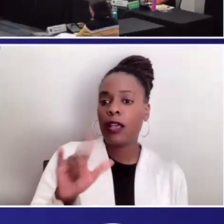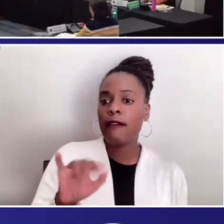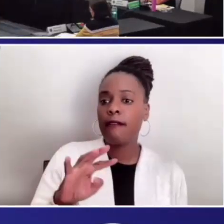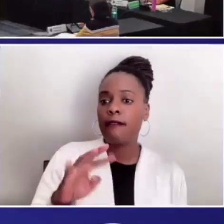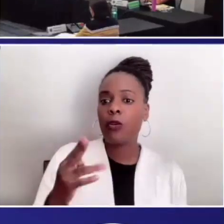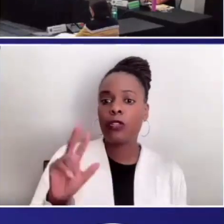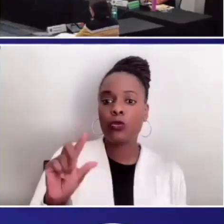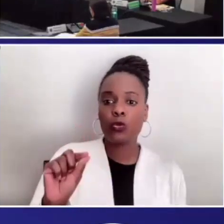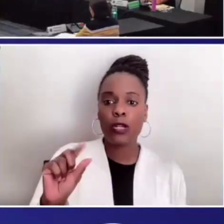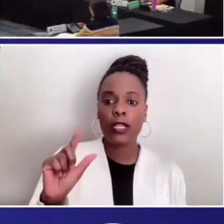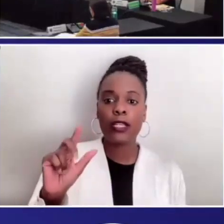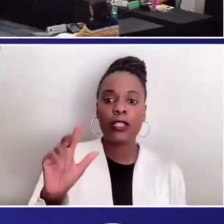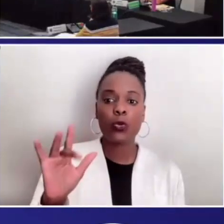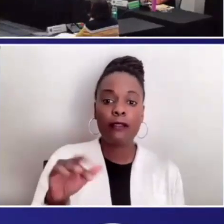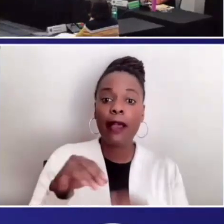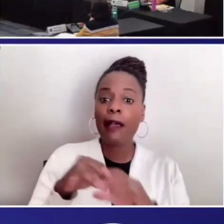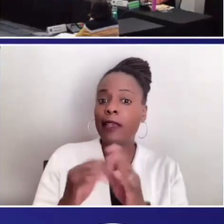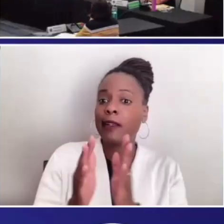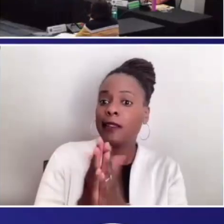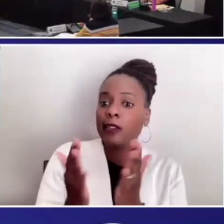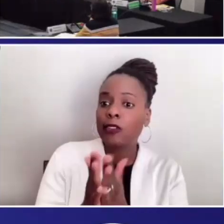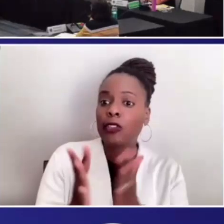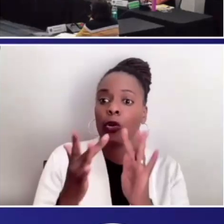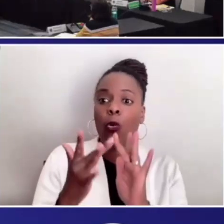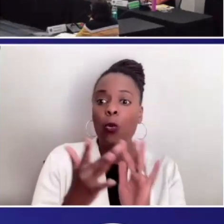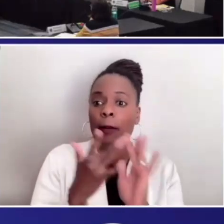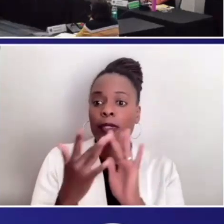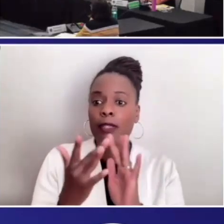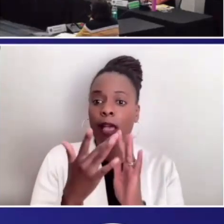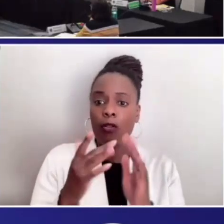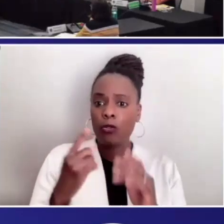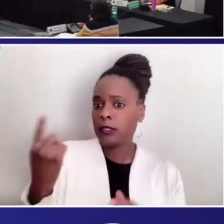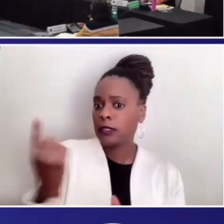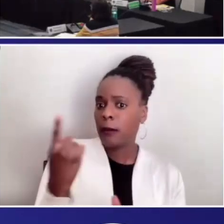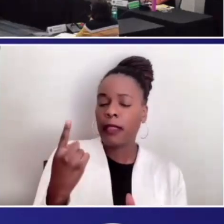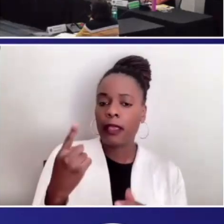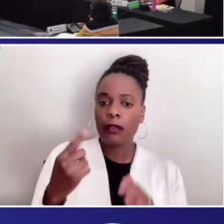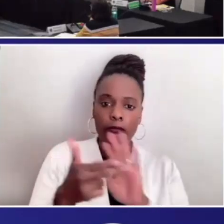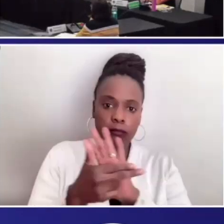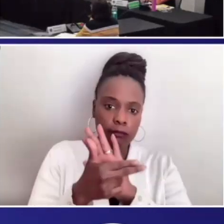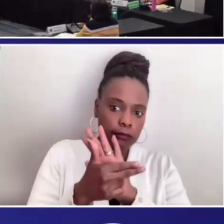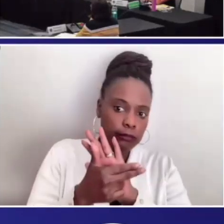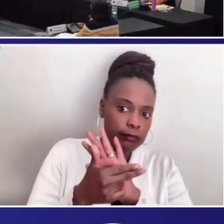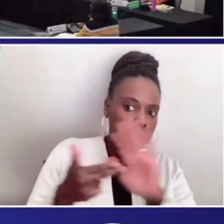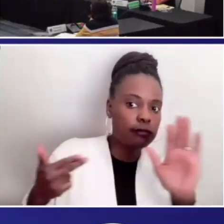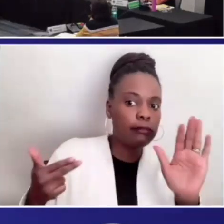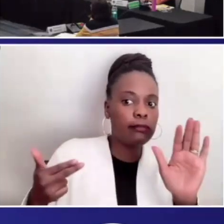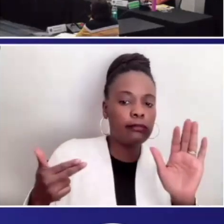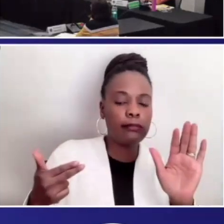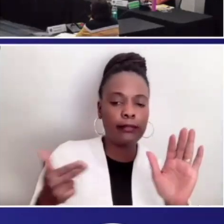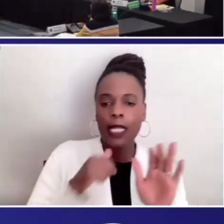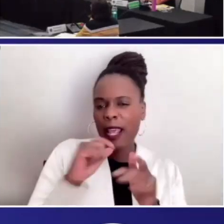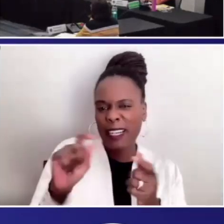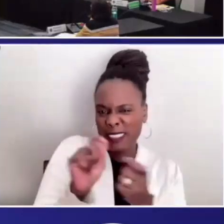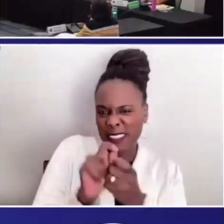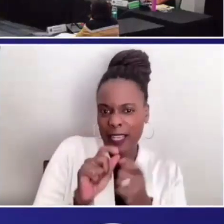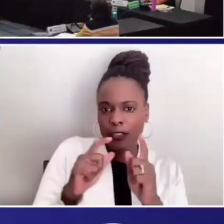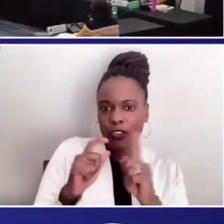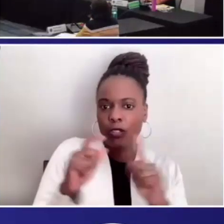website, or catalog, classify the program. In some form of professional it doesn't have to be that exact term, but professional practice or professional